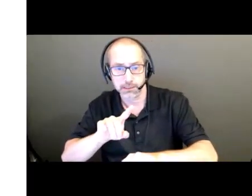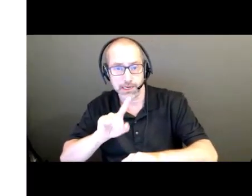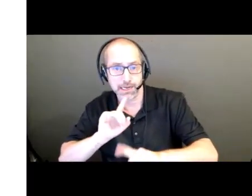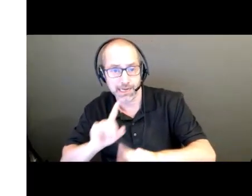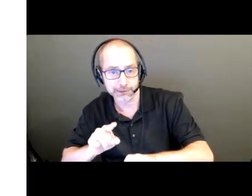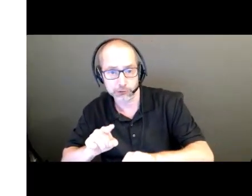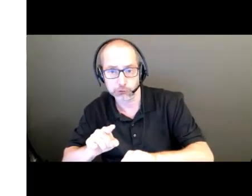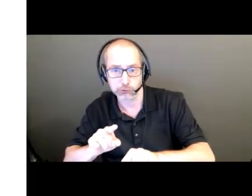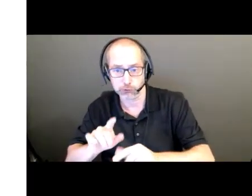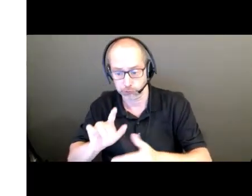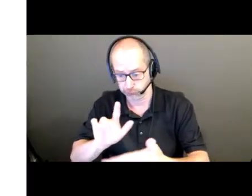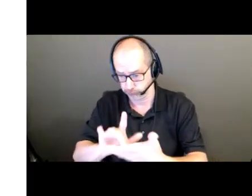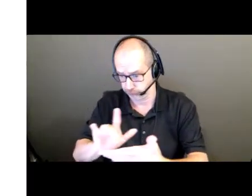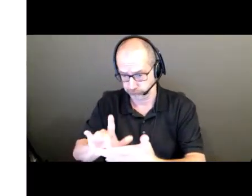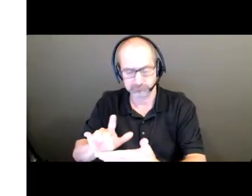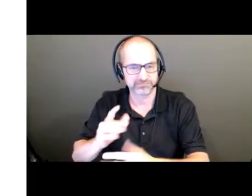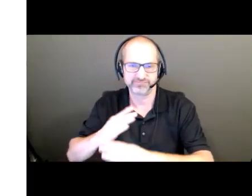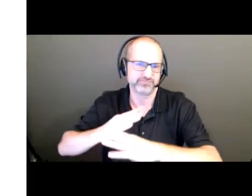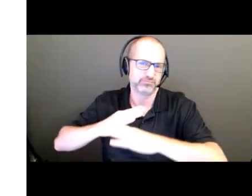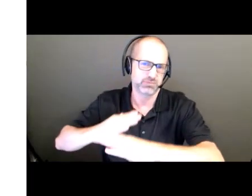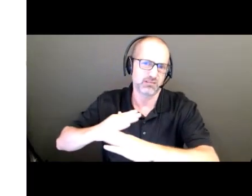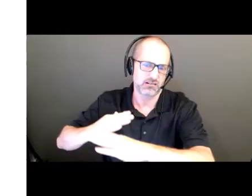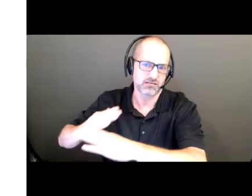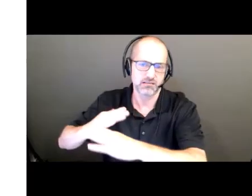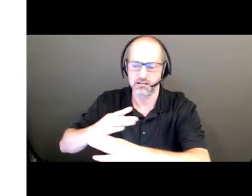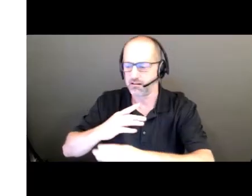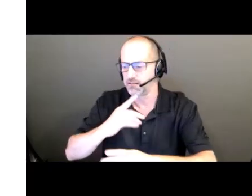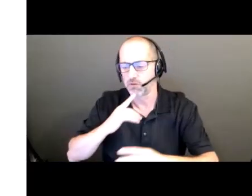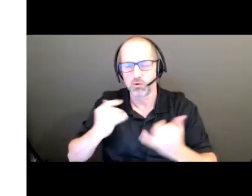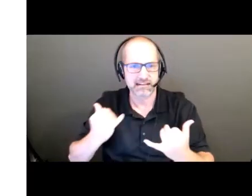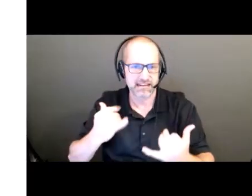presentation due to the limitation of time and how much we want to cover.